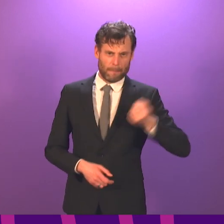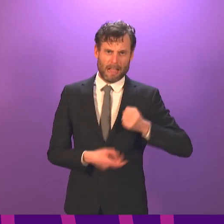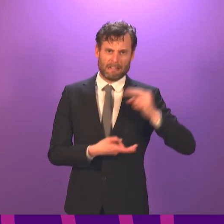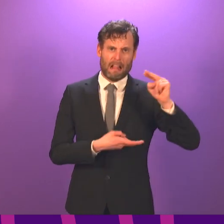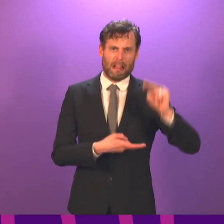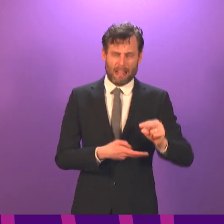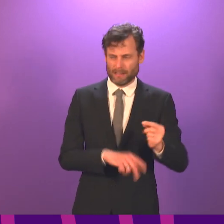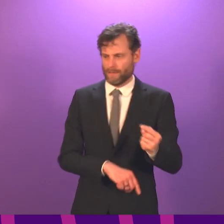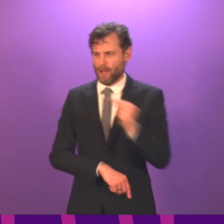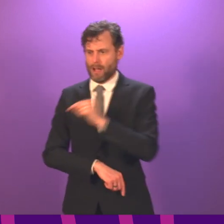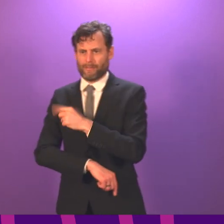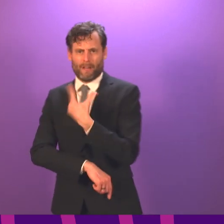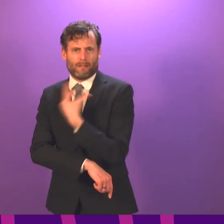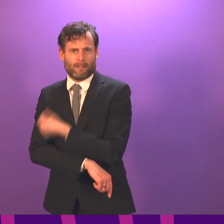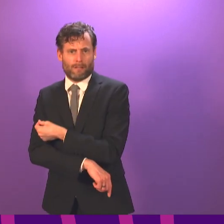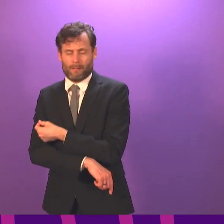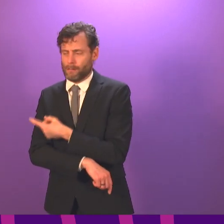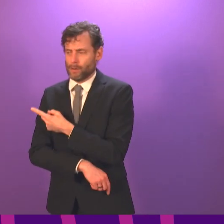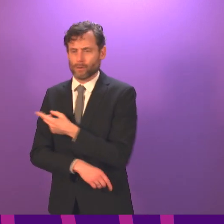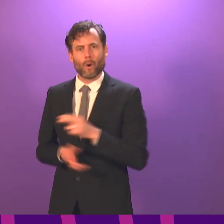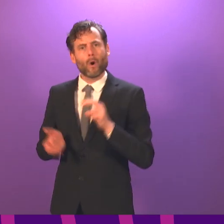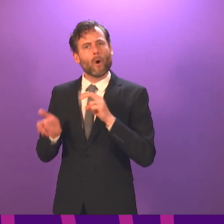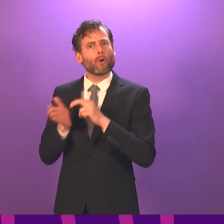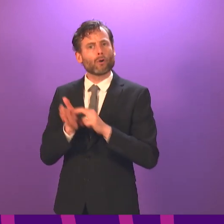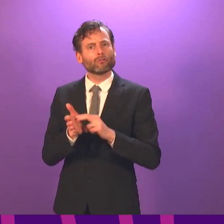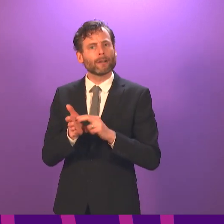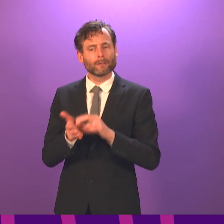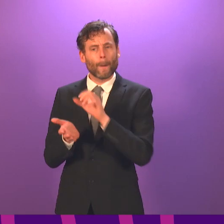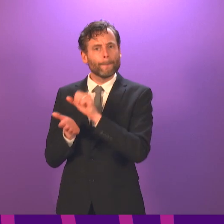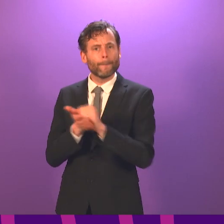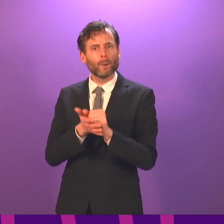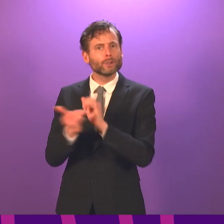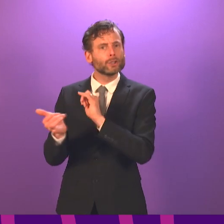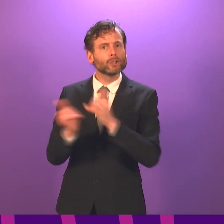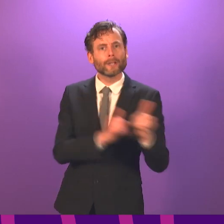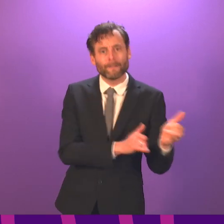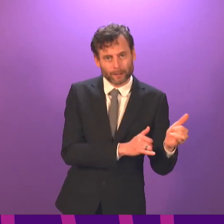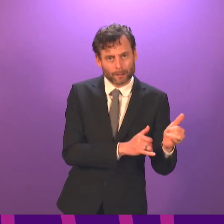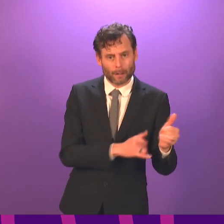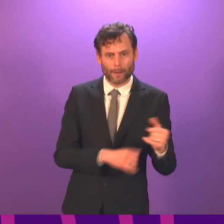“not only do contractors book shifts before nurses, as we don’t get direct access to